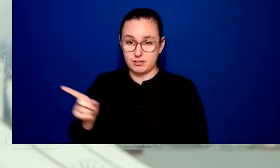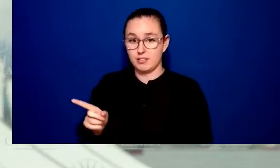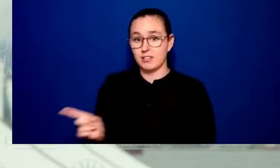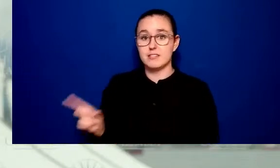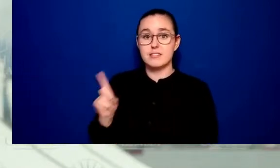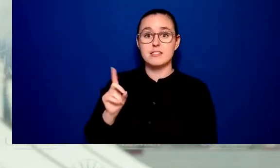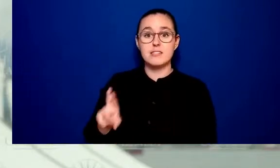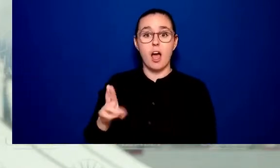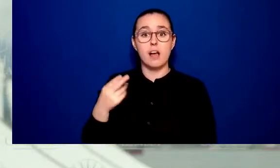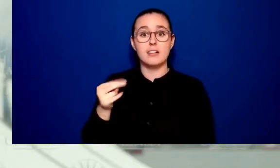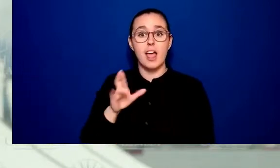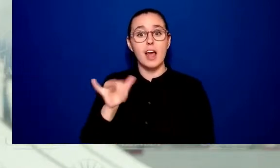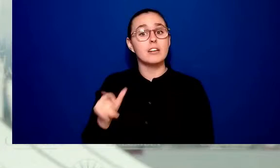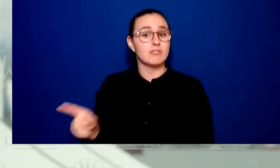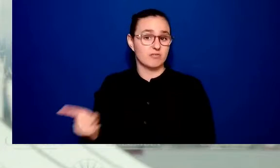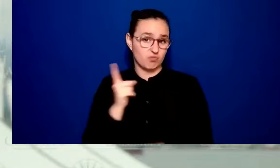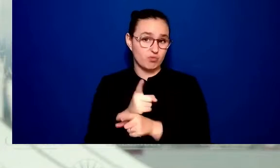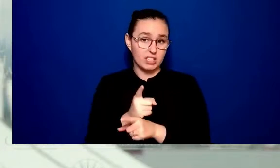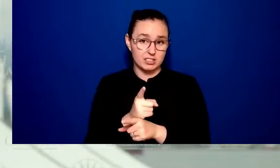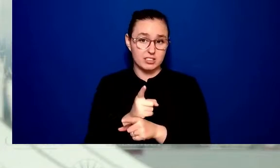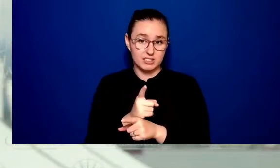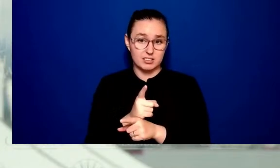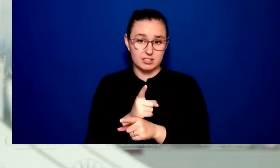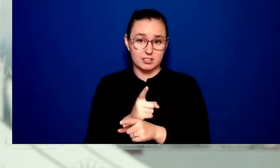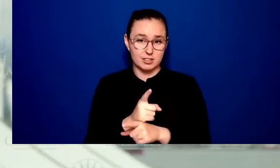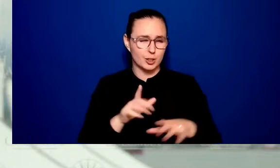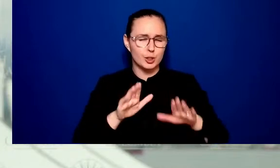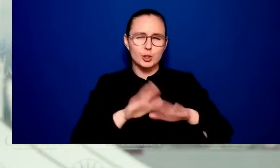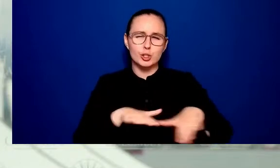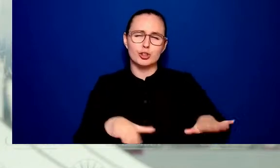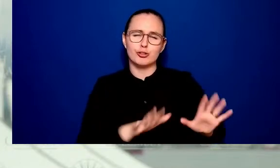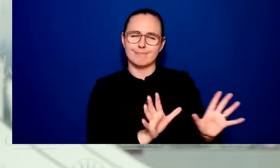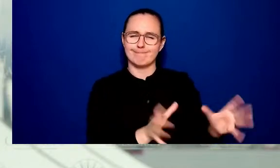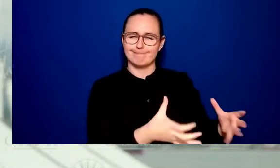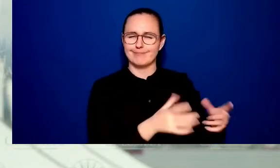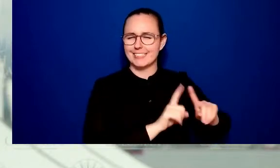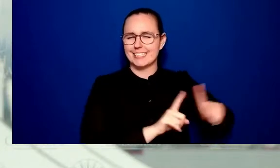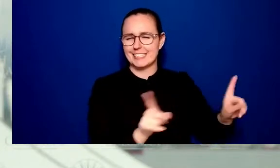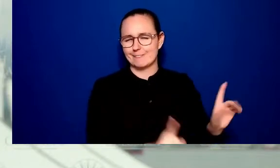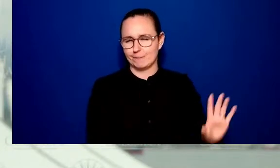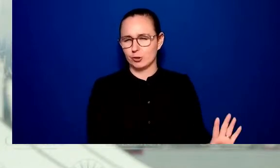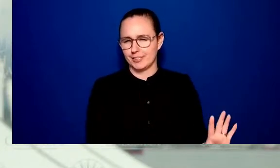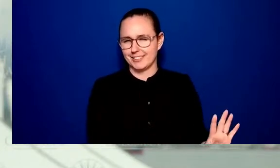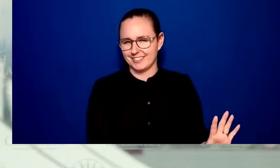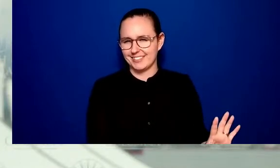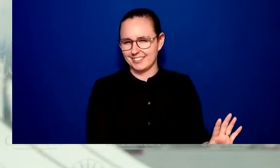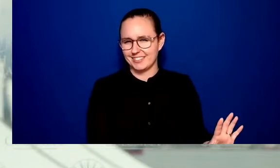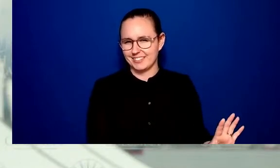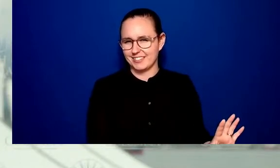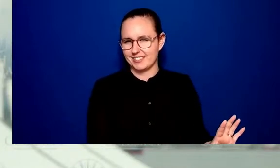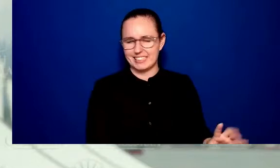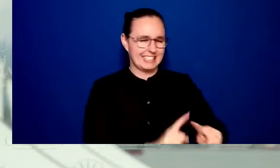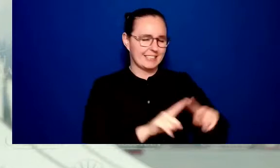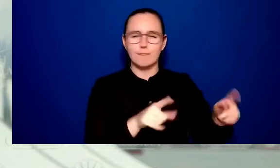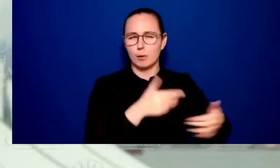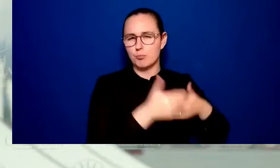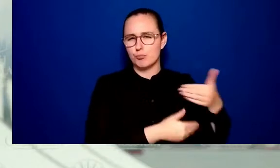people has Children have a different uh, will have a different need with respect to the BCG vaccine card. But